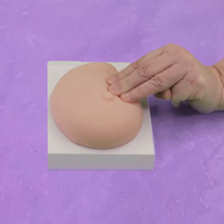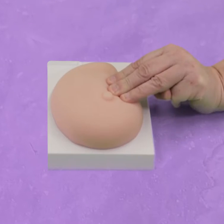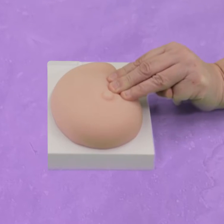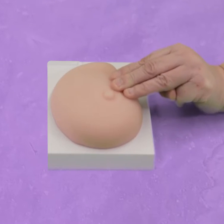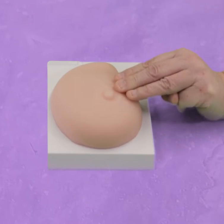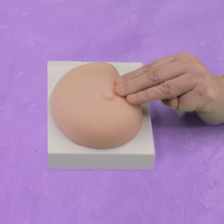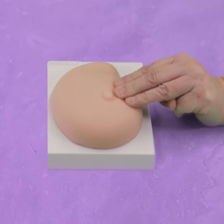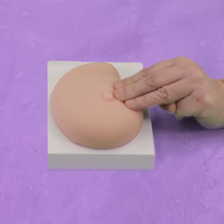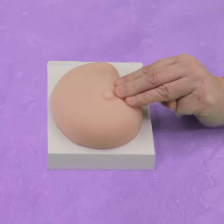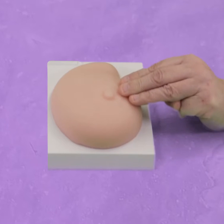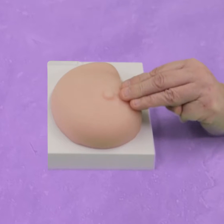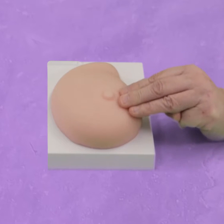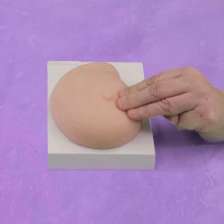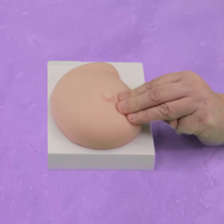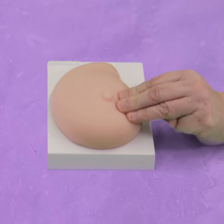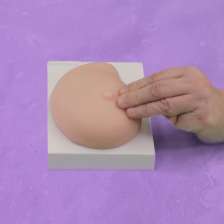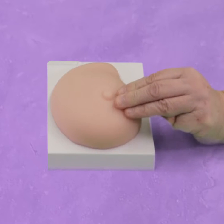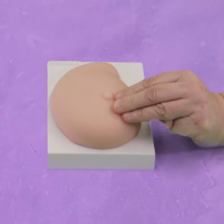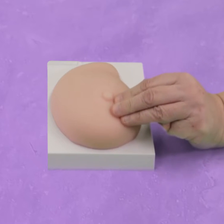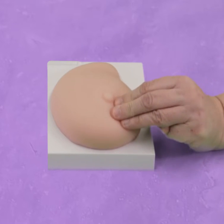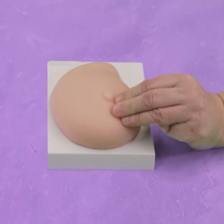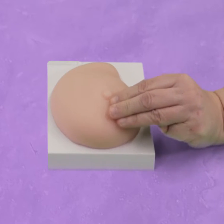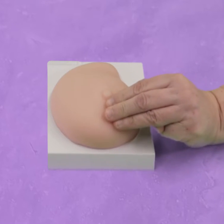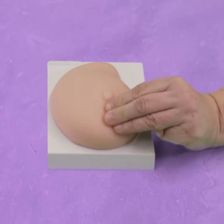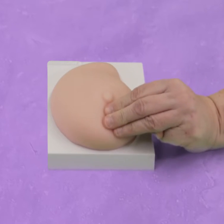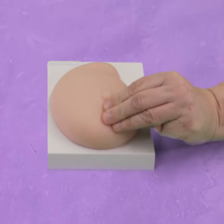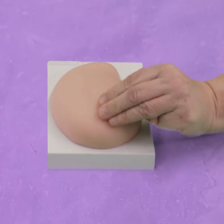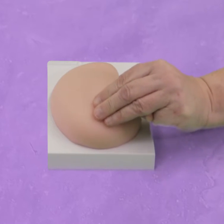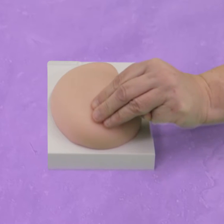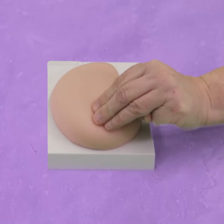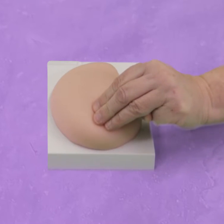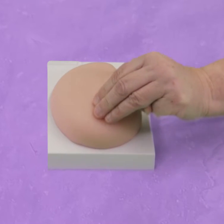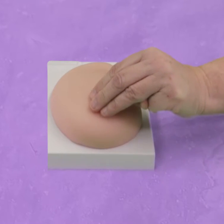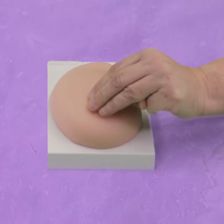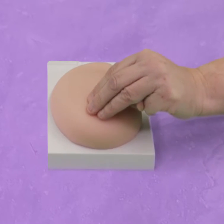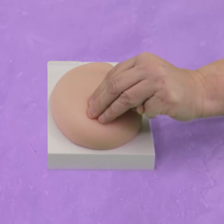and do one of three motions: circular,